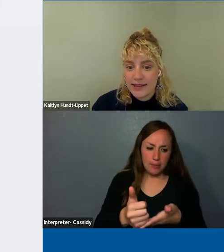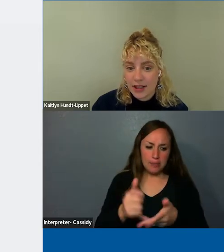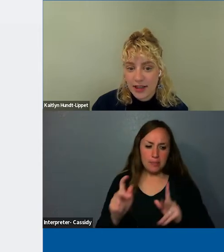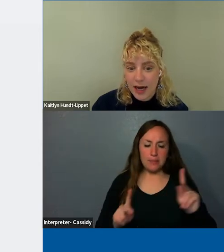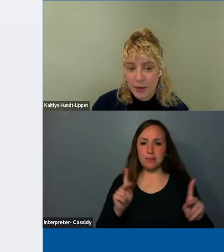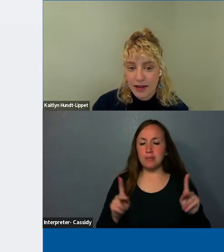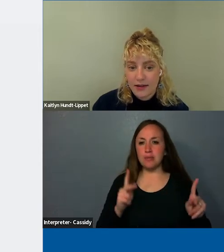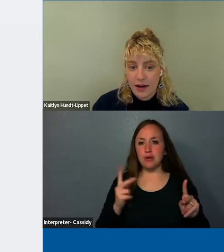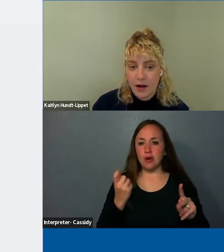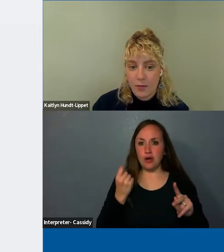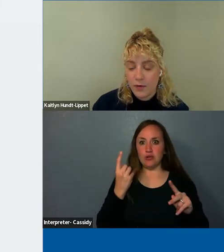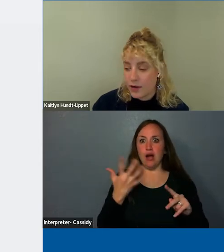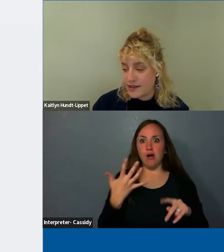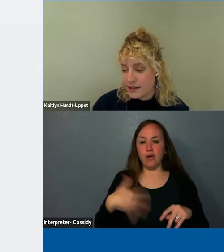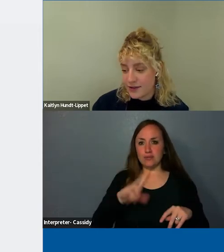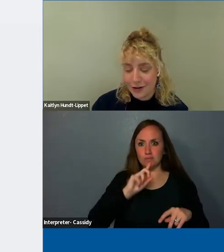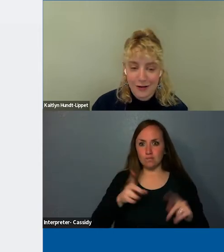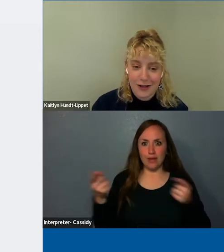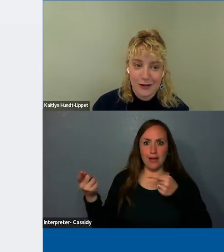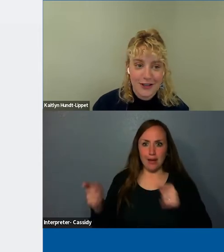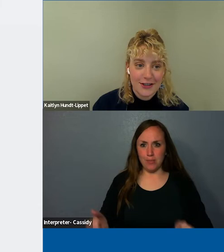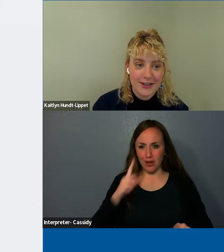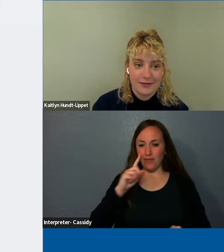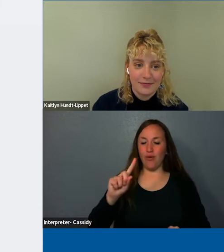what is actually happening for assistive technology users.